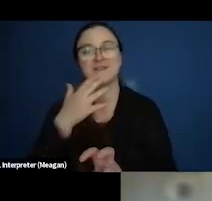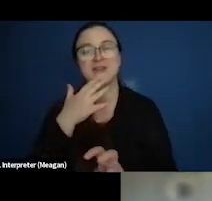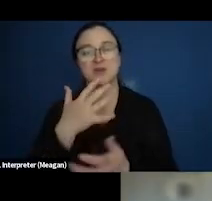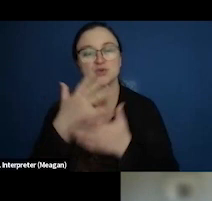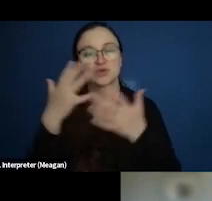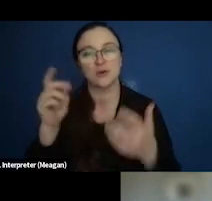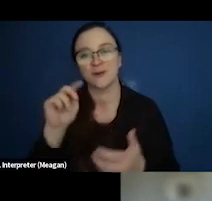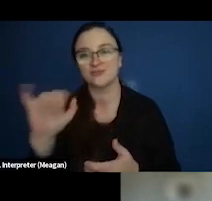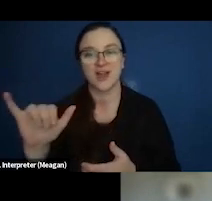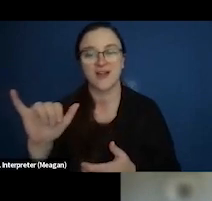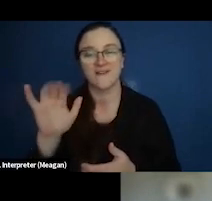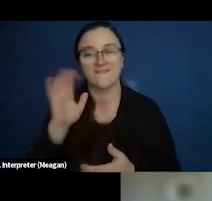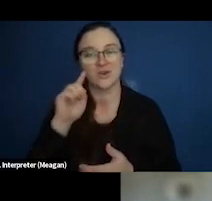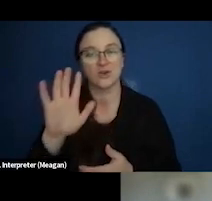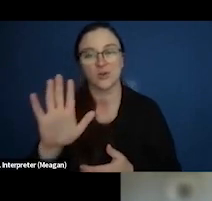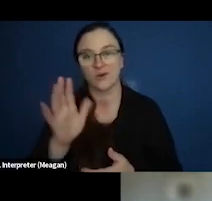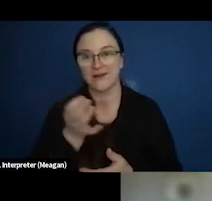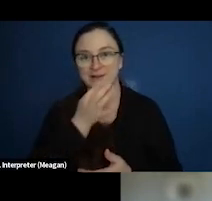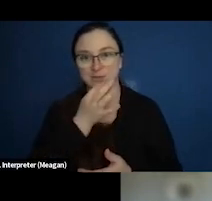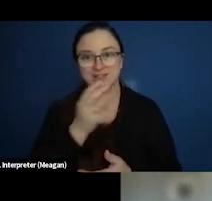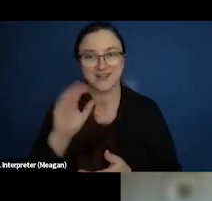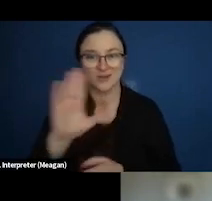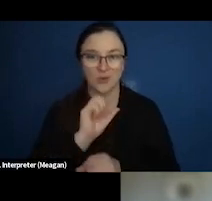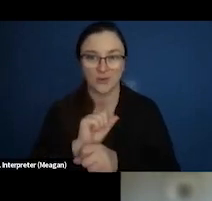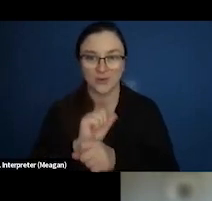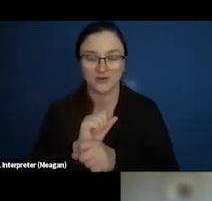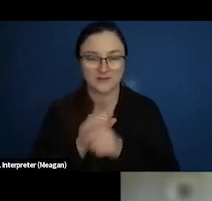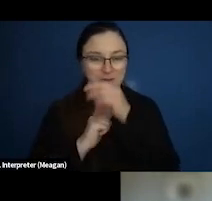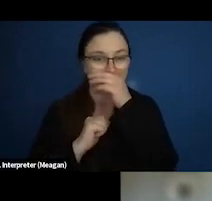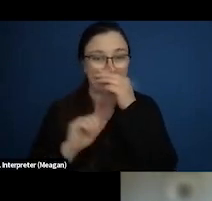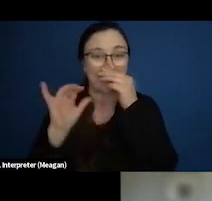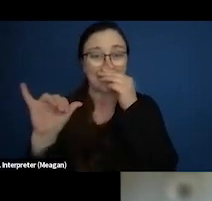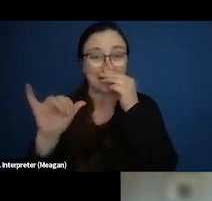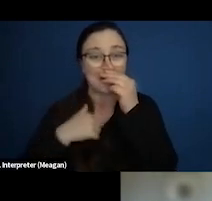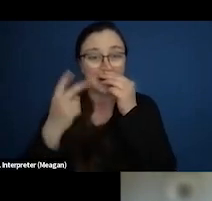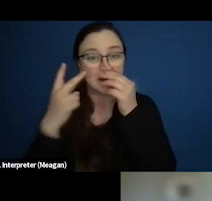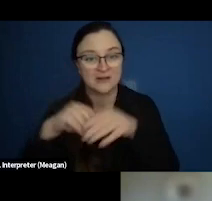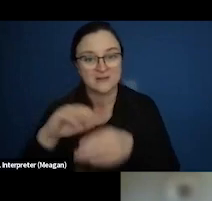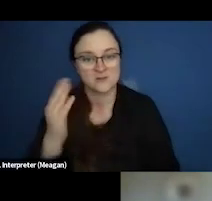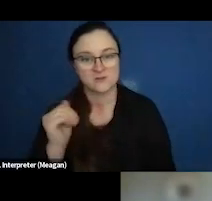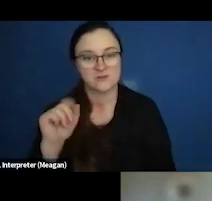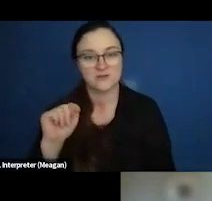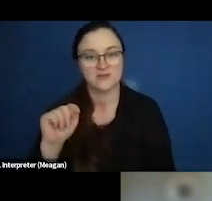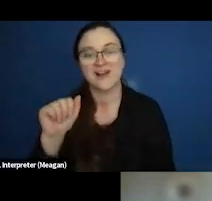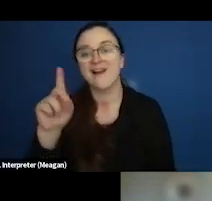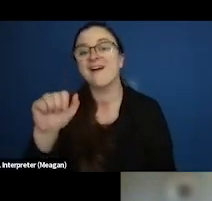for your expertise and the work that you're doing. Oh, I do see in the chat. Oh, Adam says, "Great work, Ty."